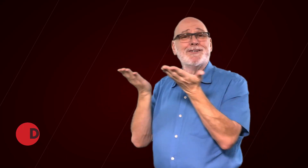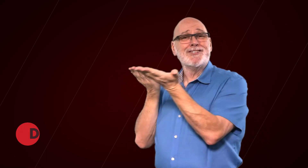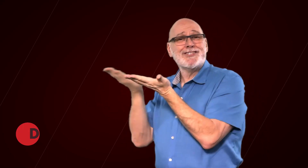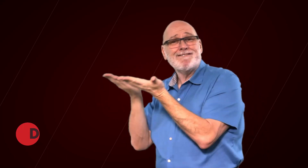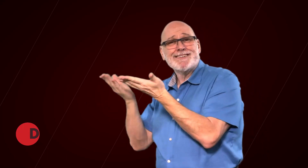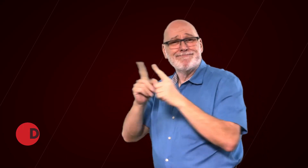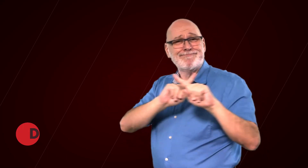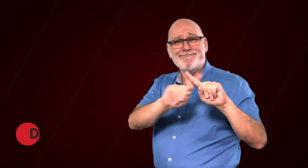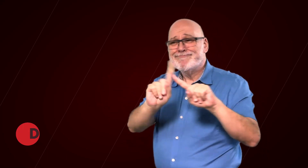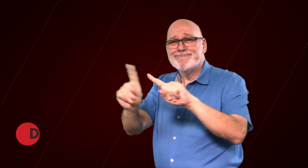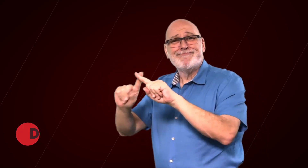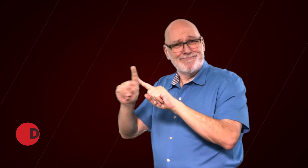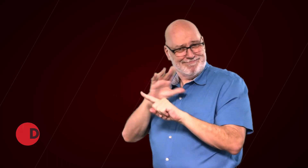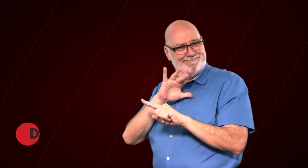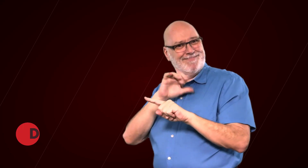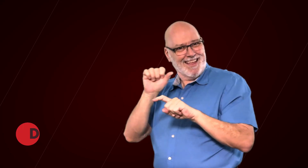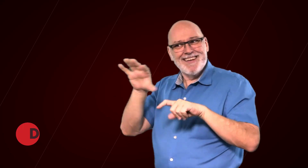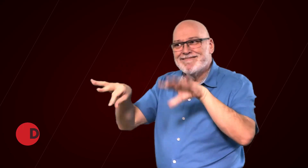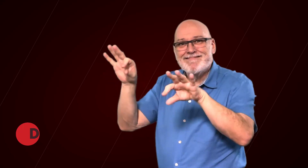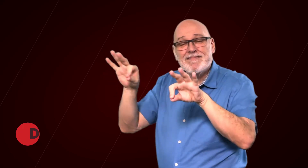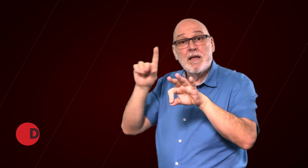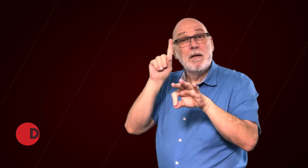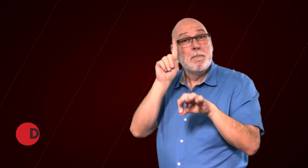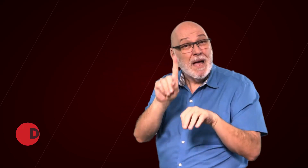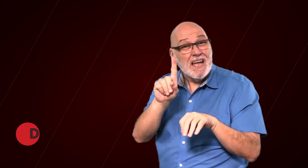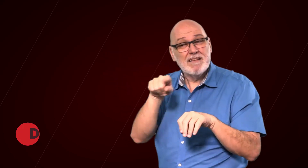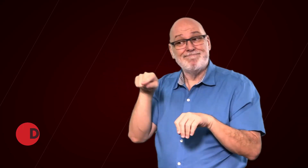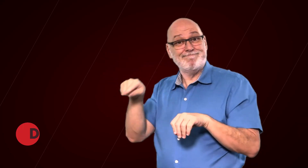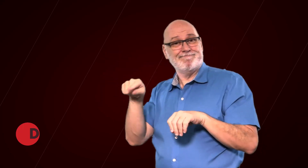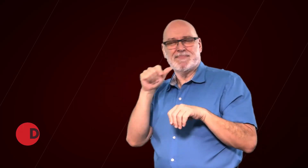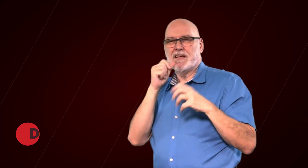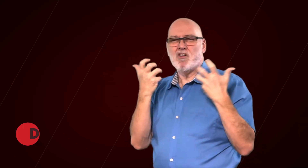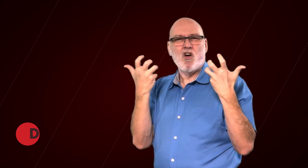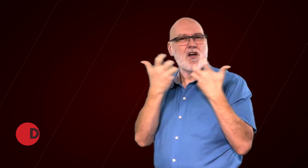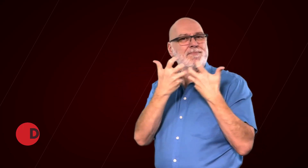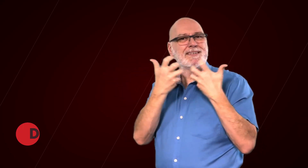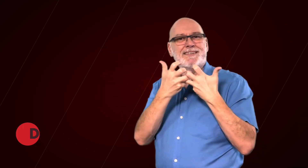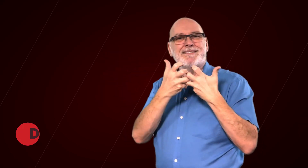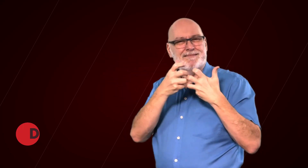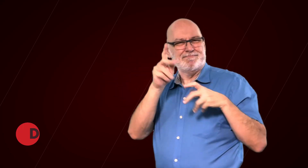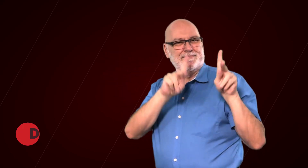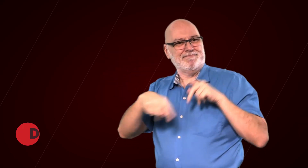services, but it does not always accommodate